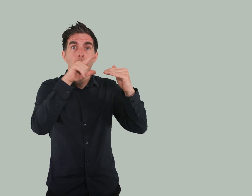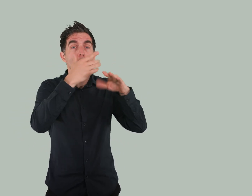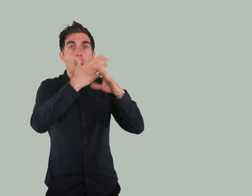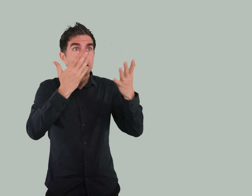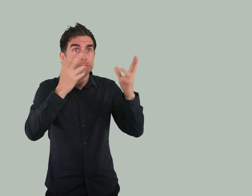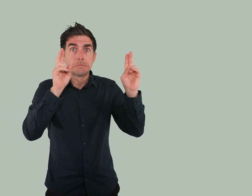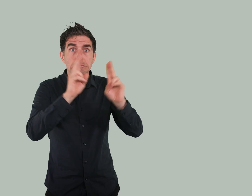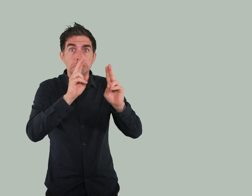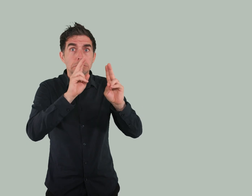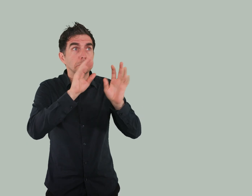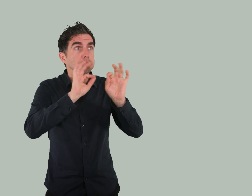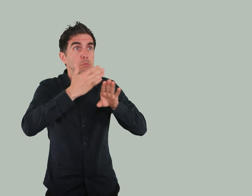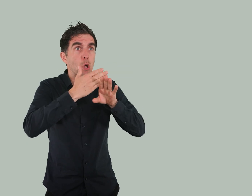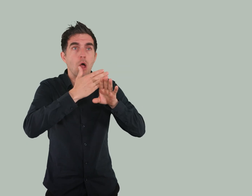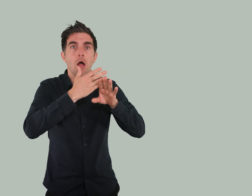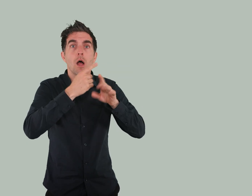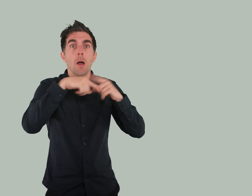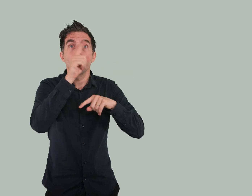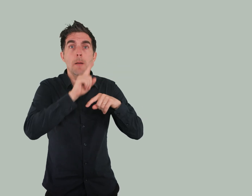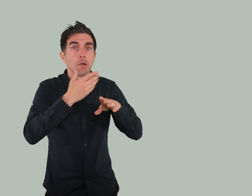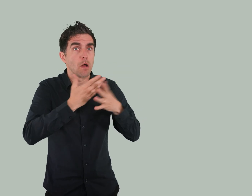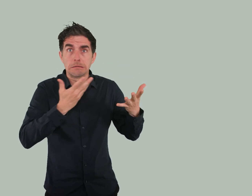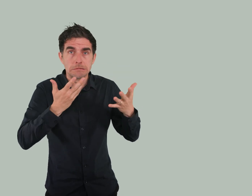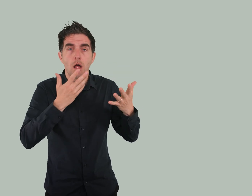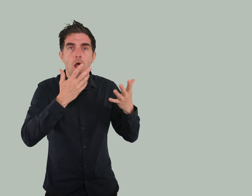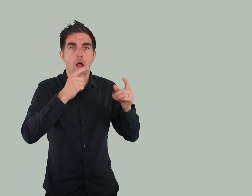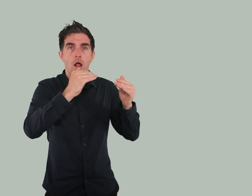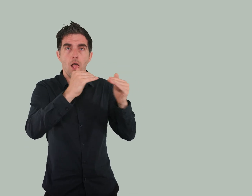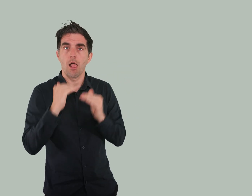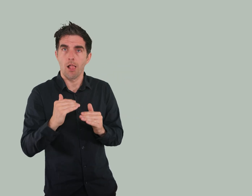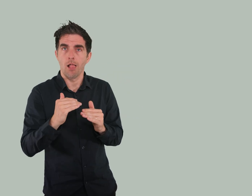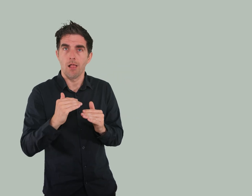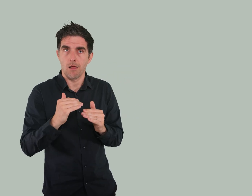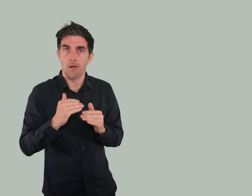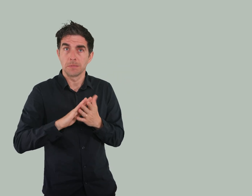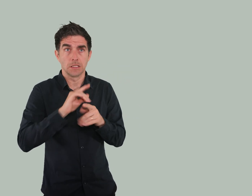pressure is pushed downwards.